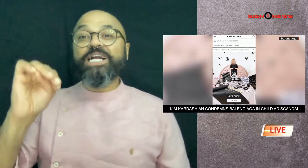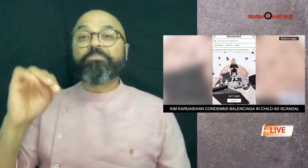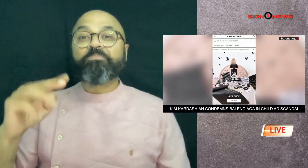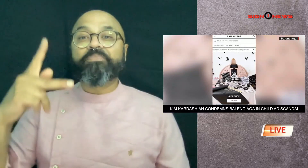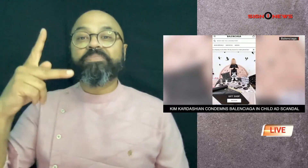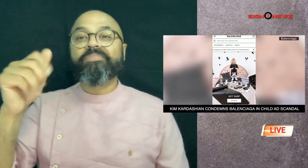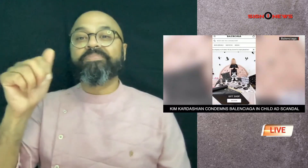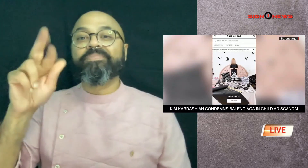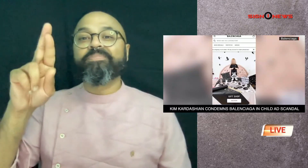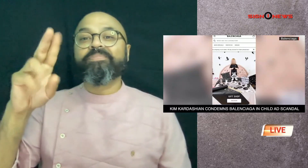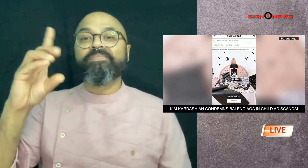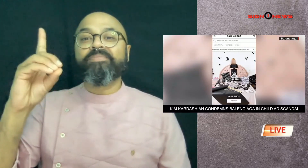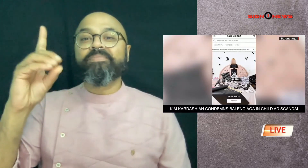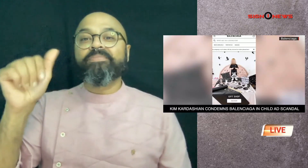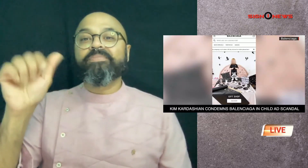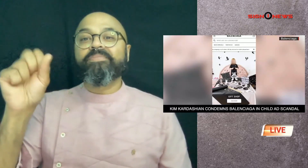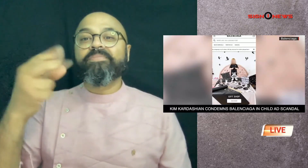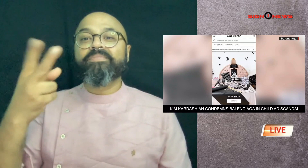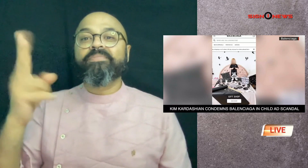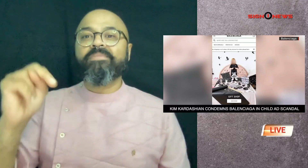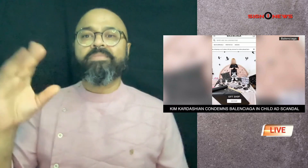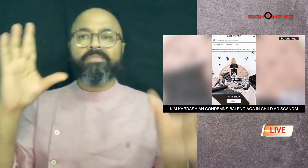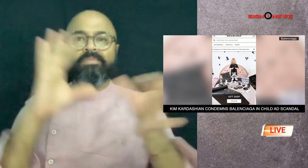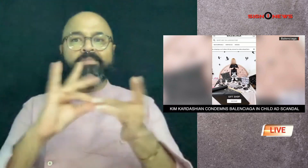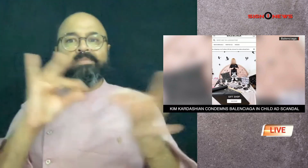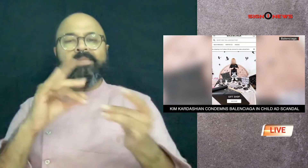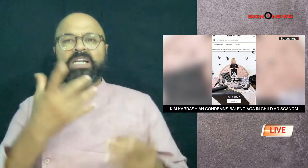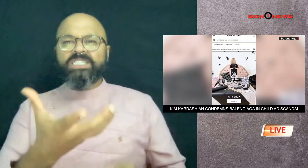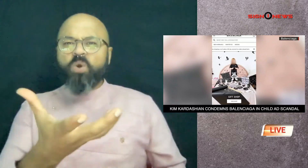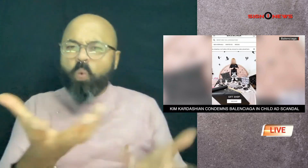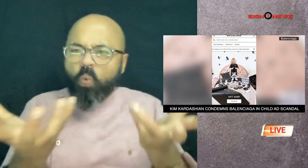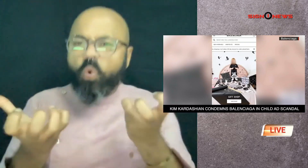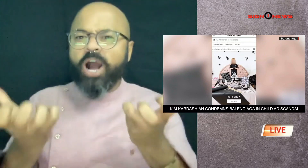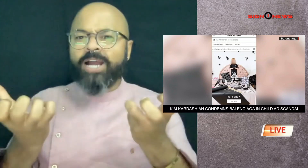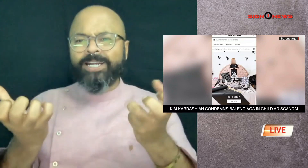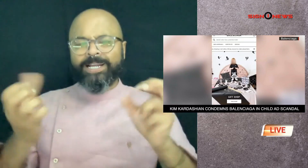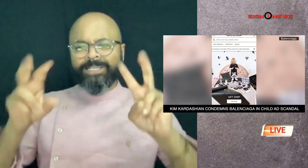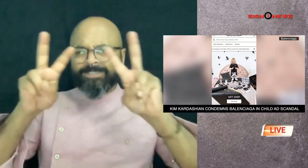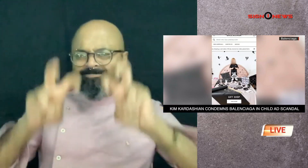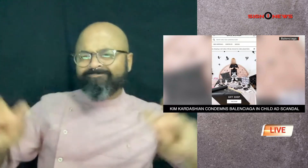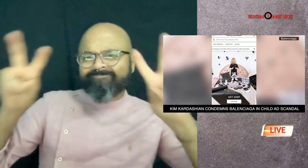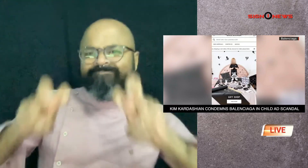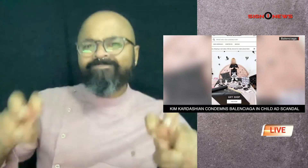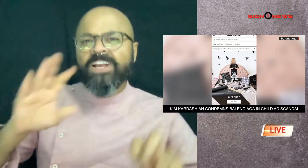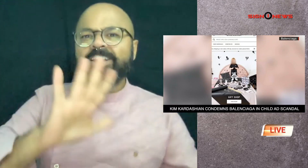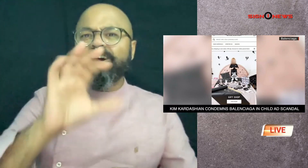reality TV star Kim Kardashian says she wants to reevaluate our